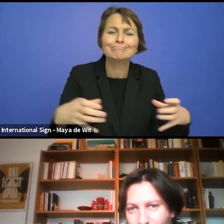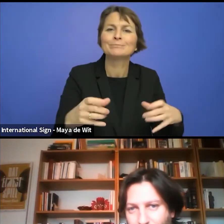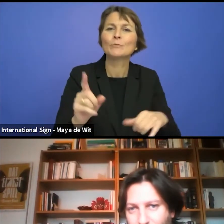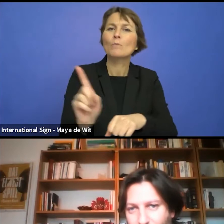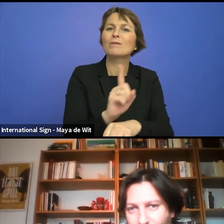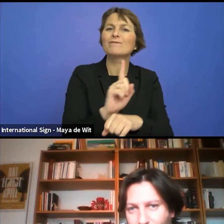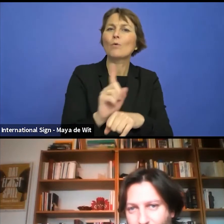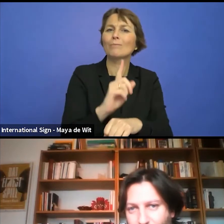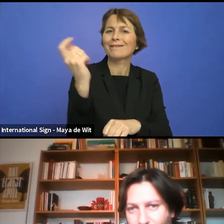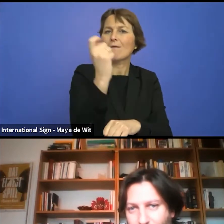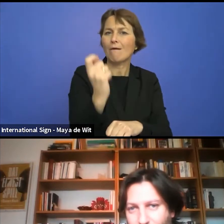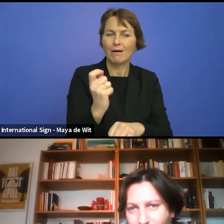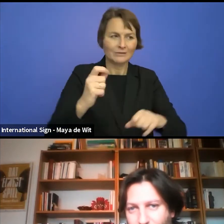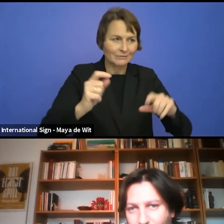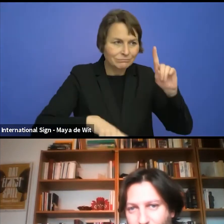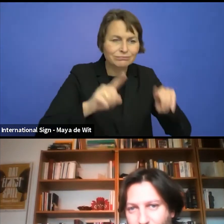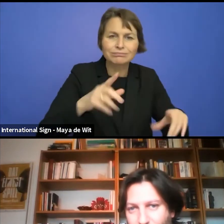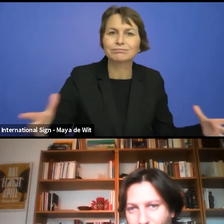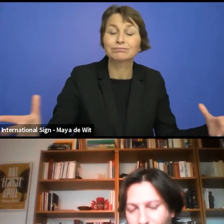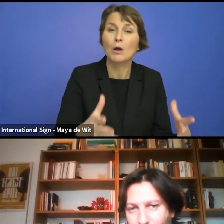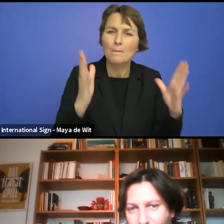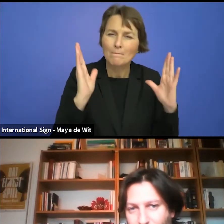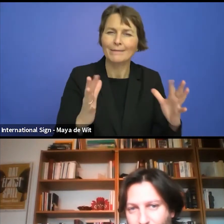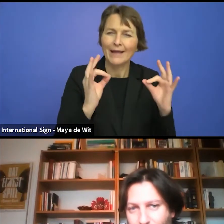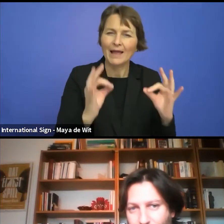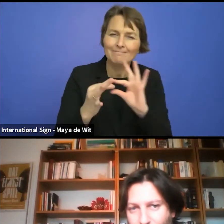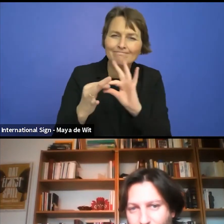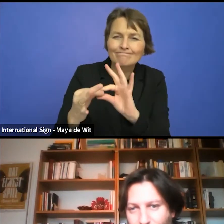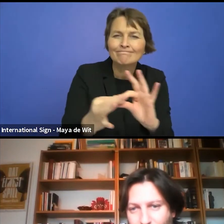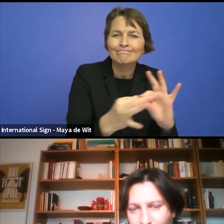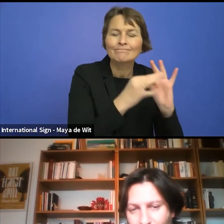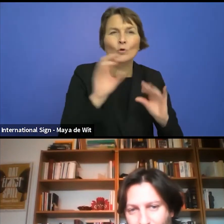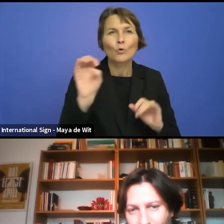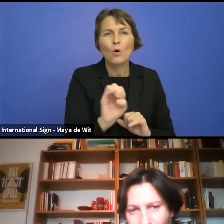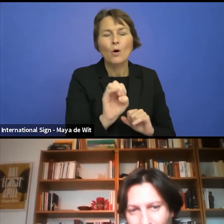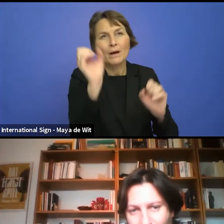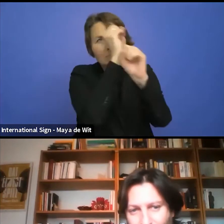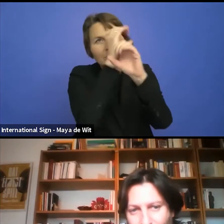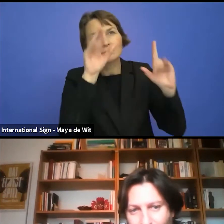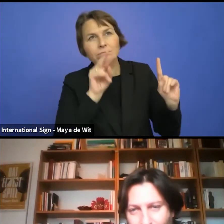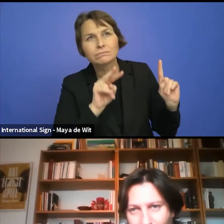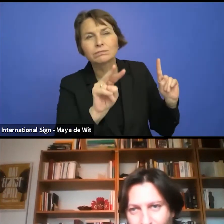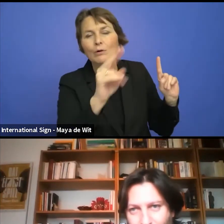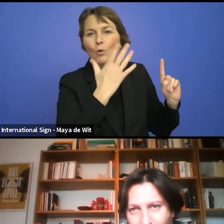imperative to develop a unified European vision for the sector's recovery and sustainable future.